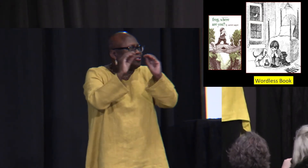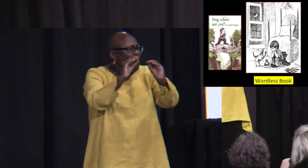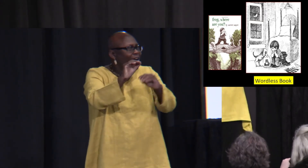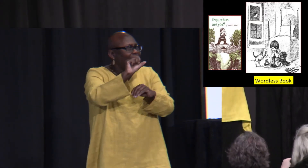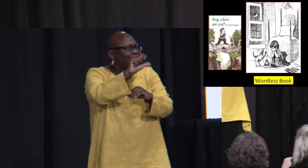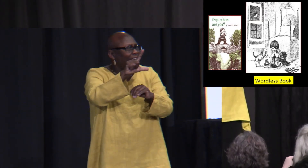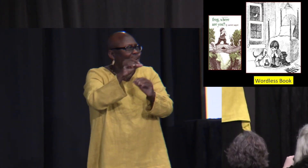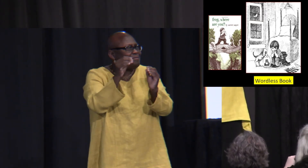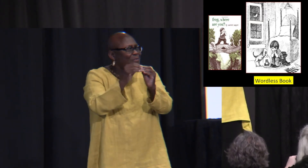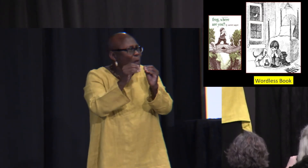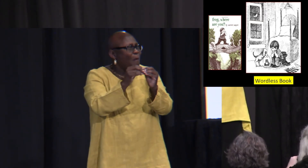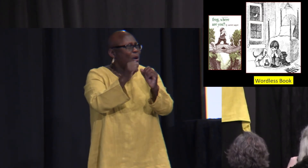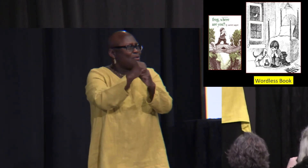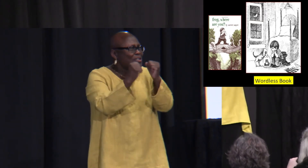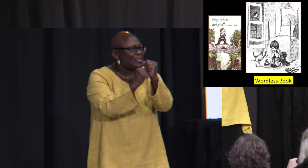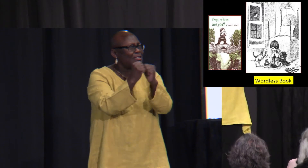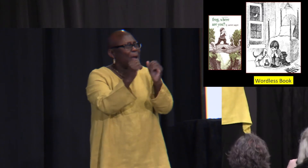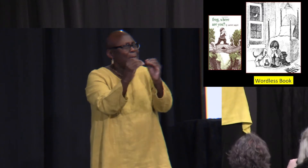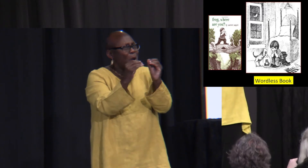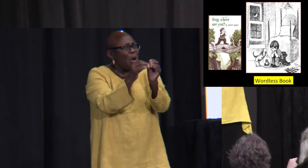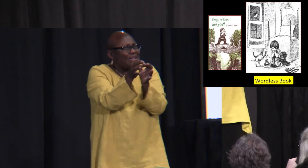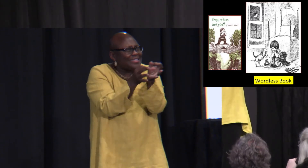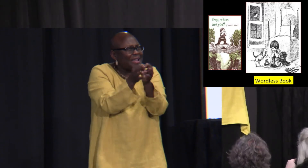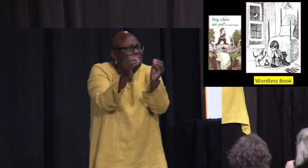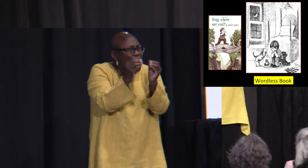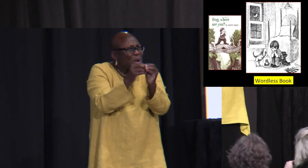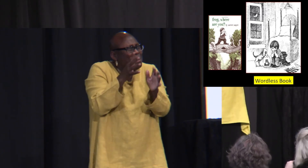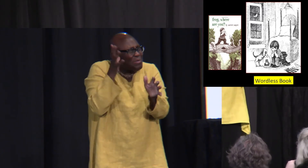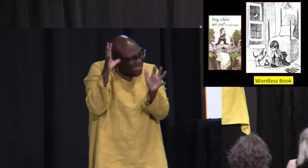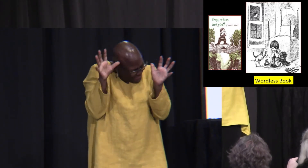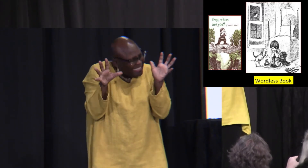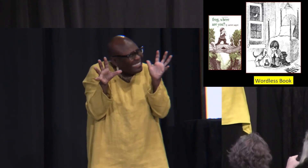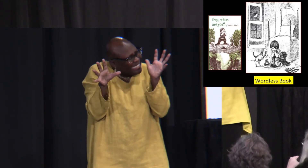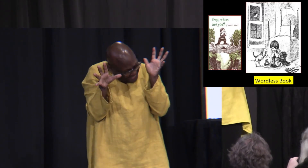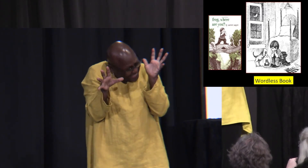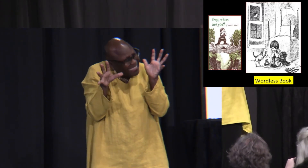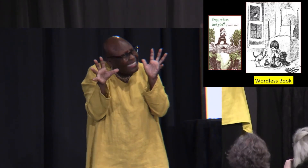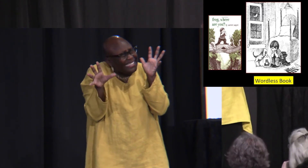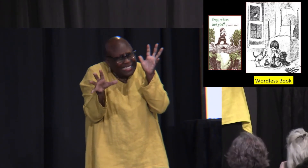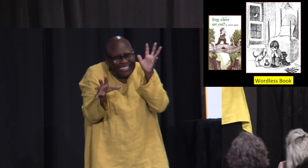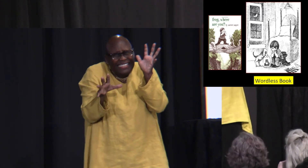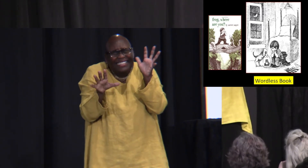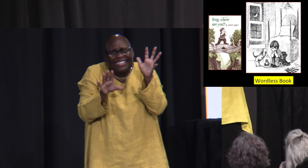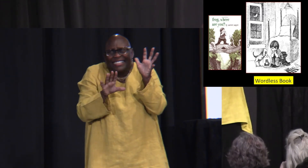and the story evolves from there. The kids so enjoy these stories and that's the key.